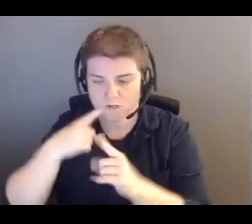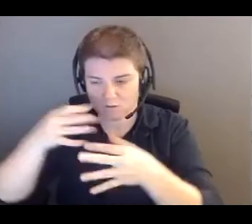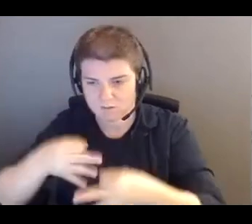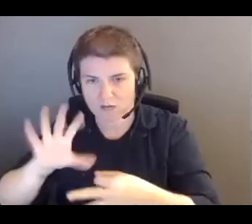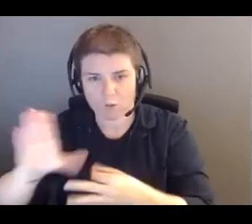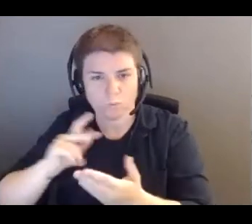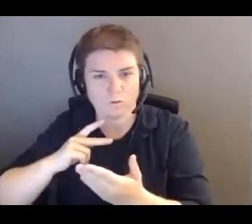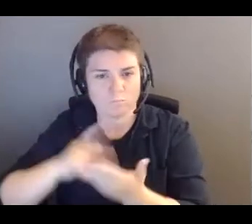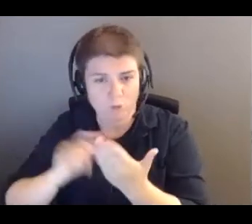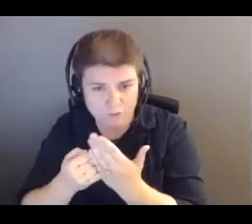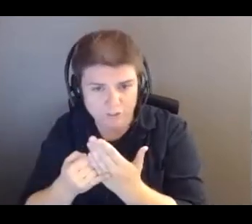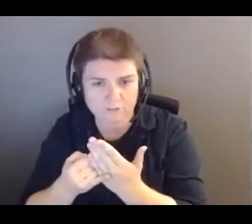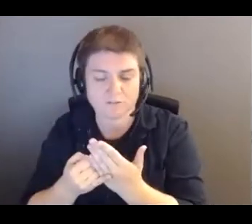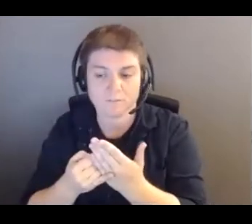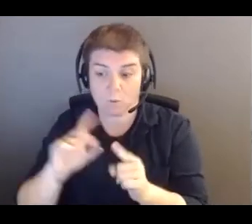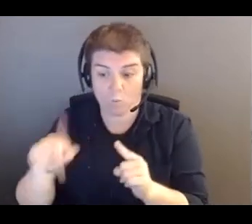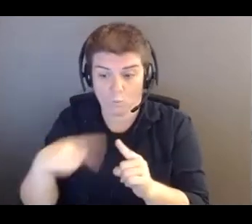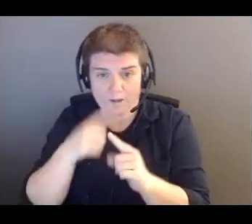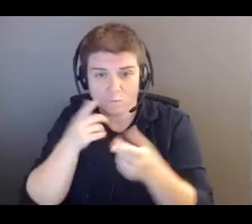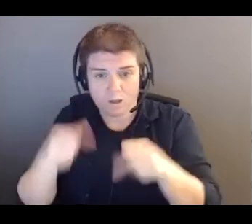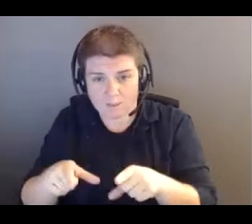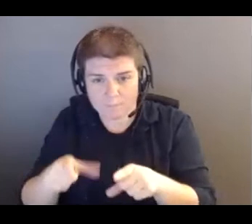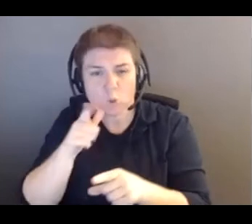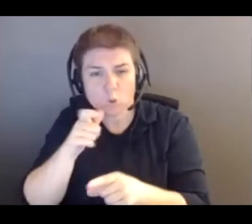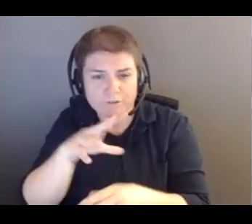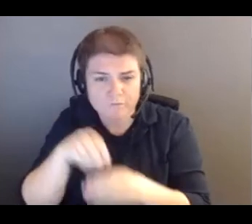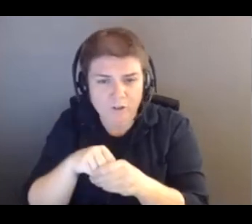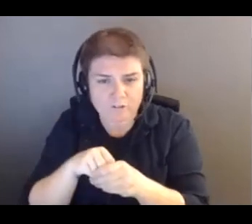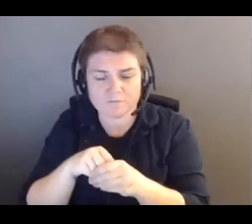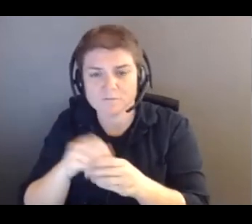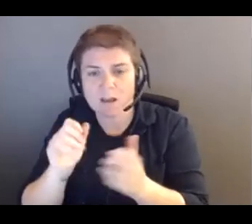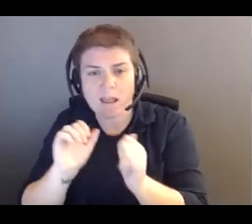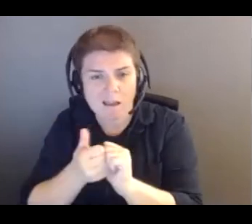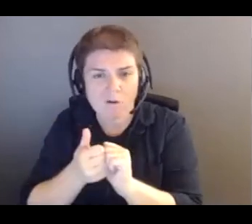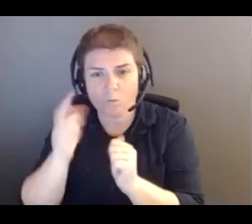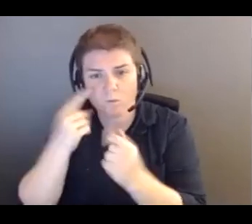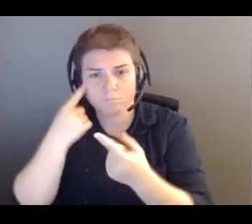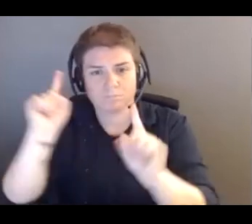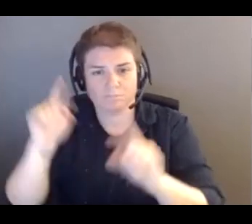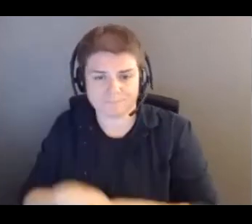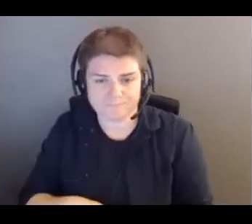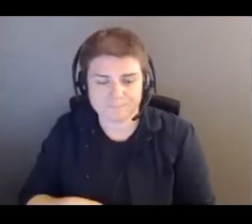with, when it will occur, who will be involved and how it will be realized. Share how you